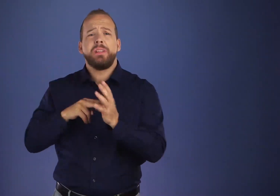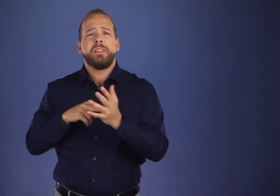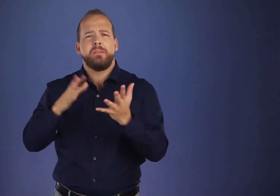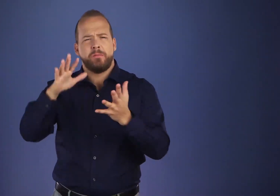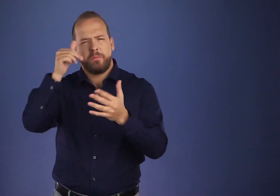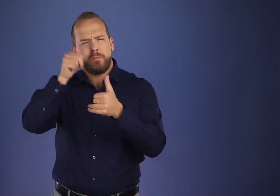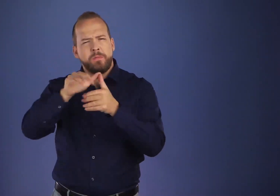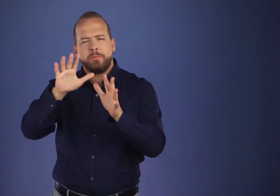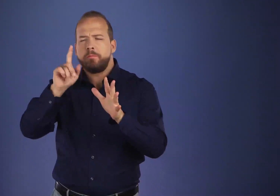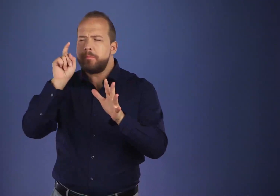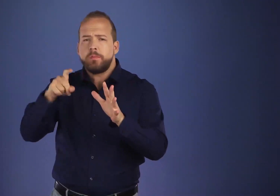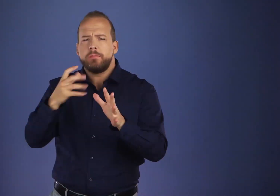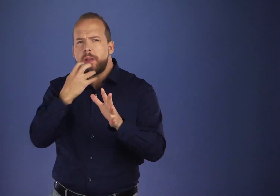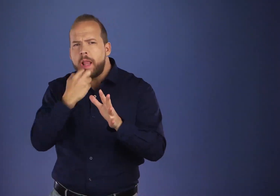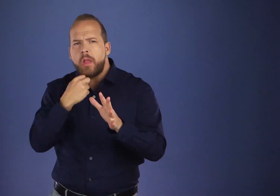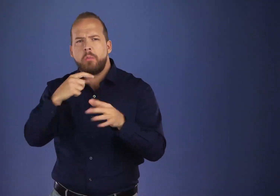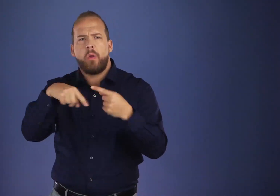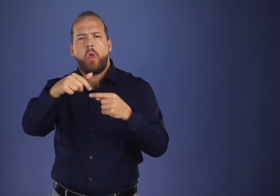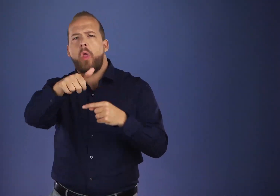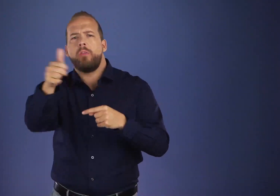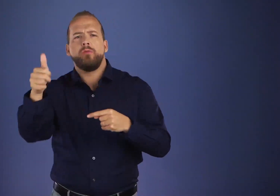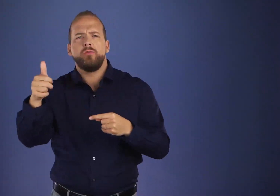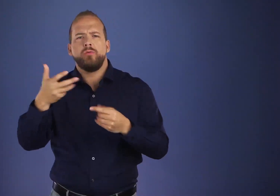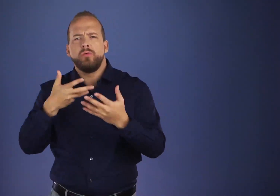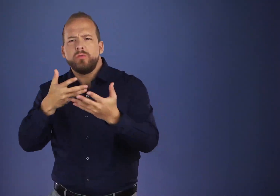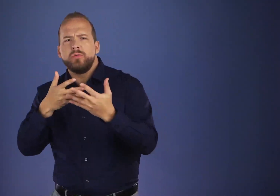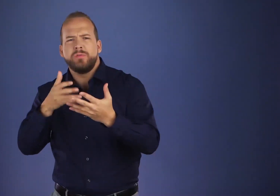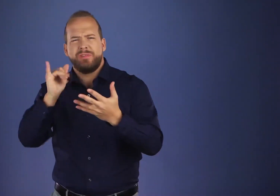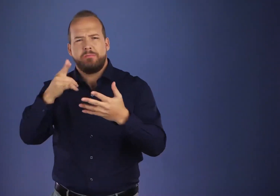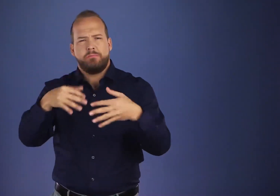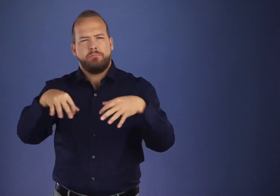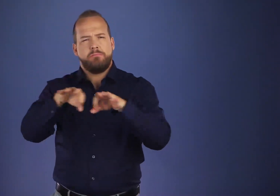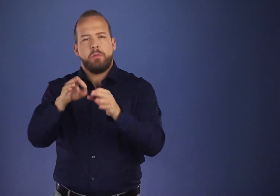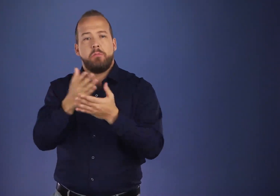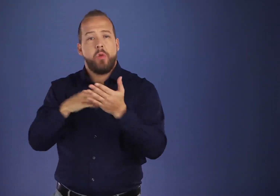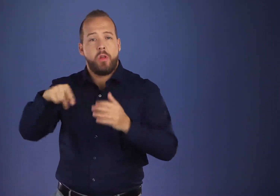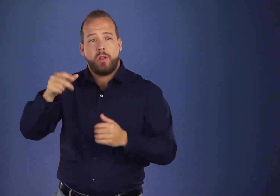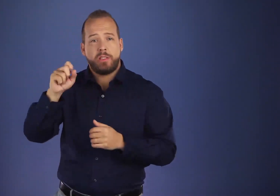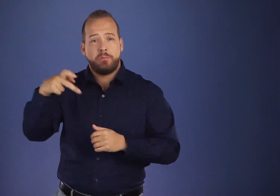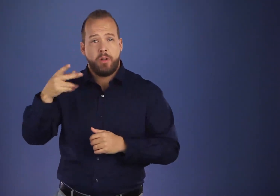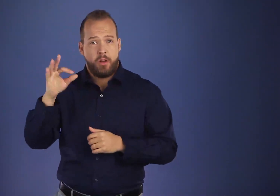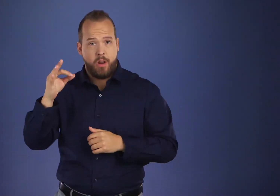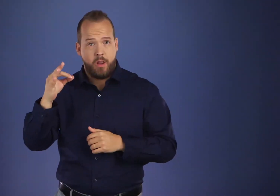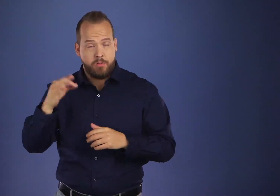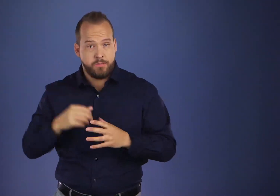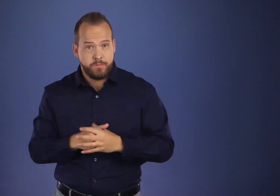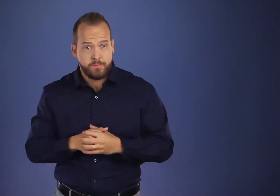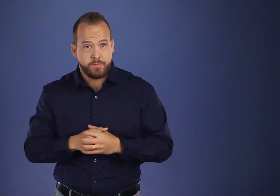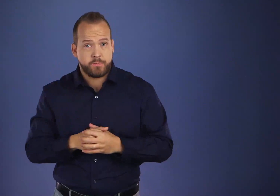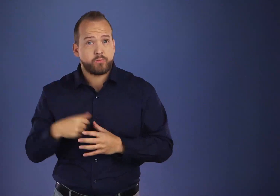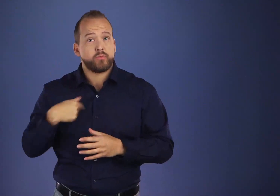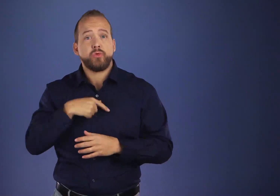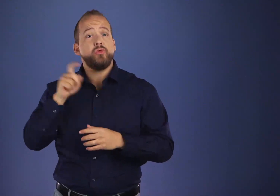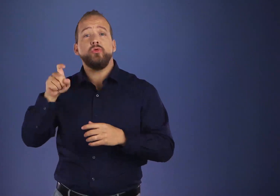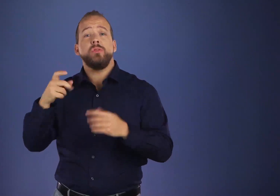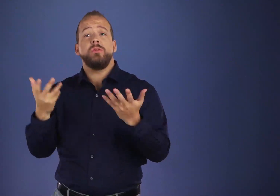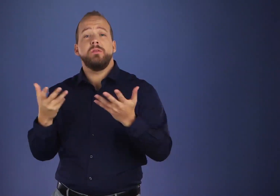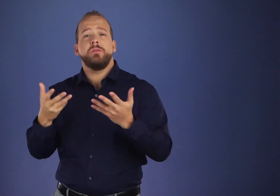Above all, we should try to be absolutely sure that we are not delaying because we are afraid.